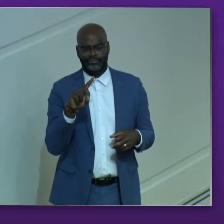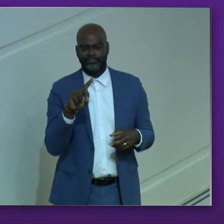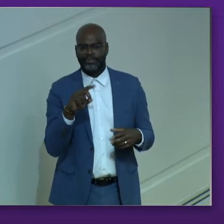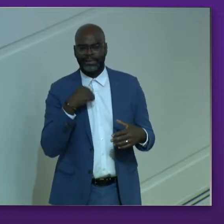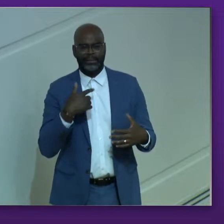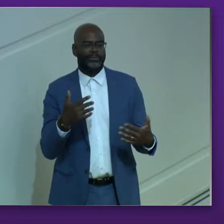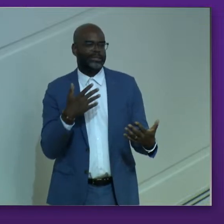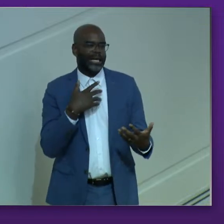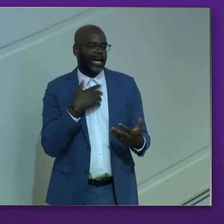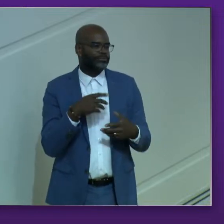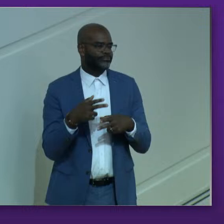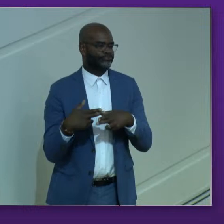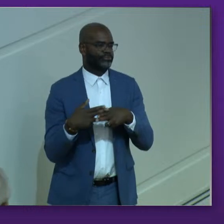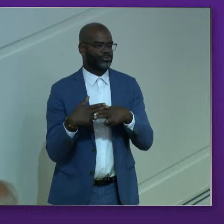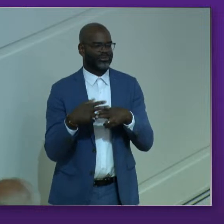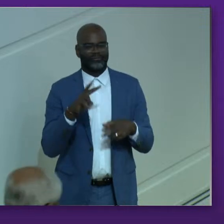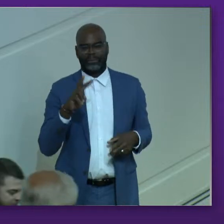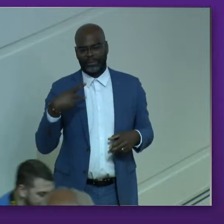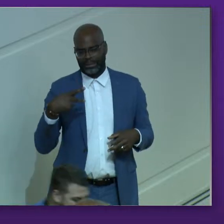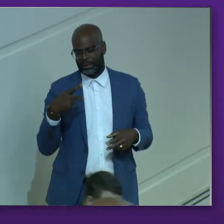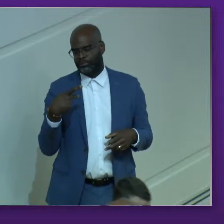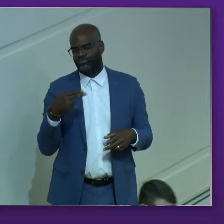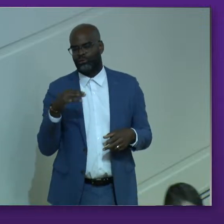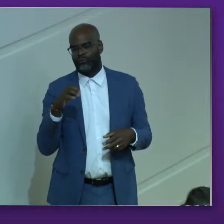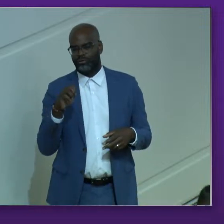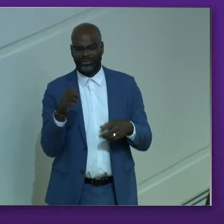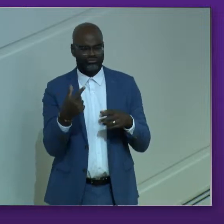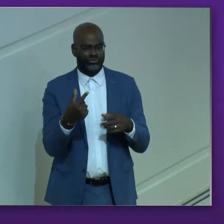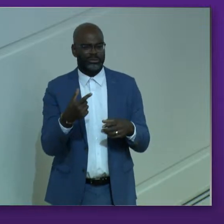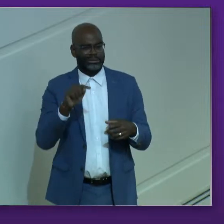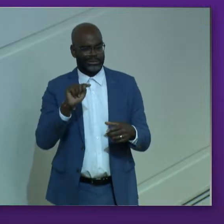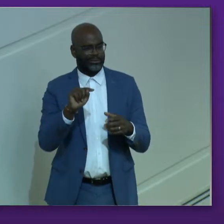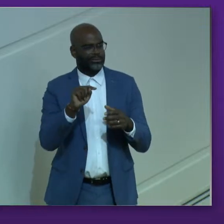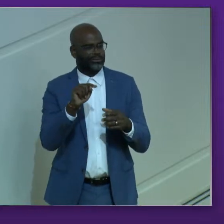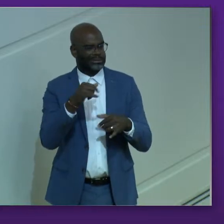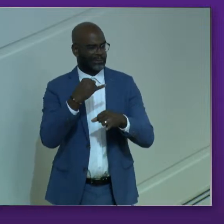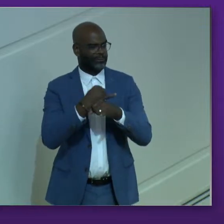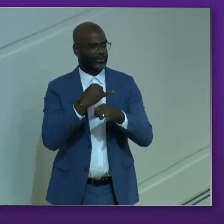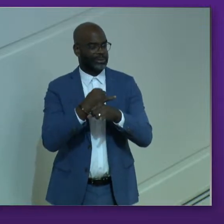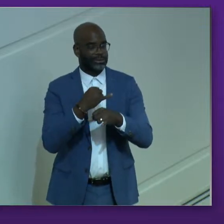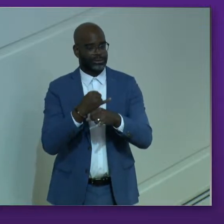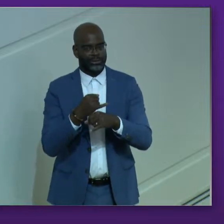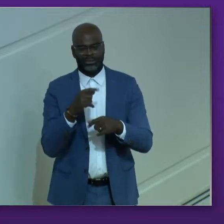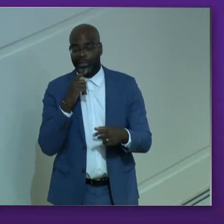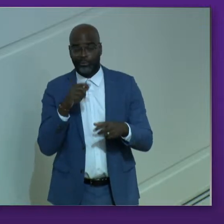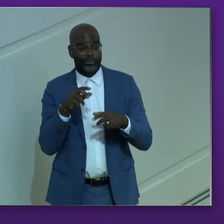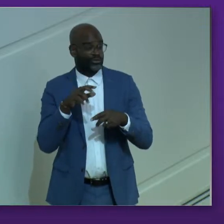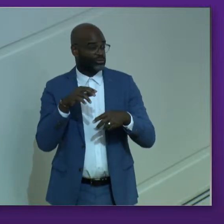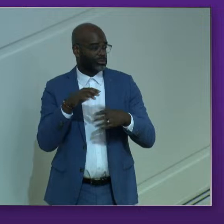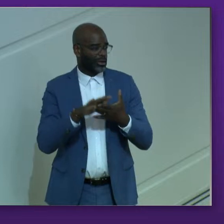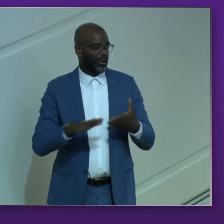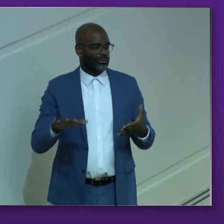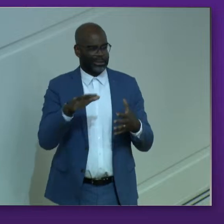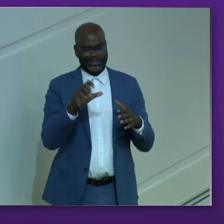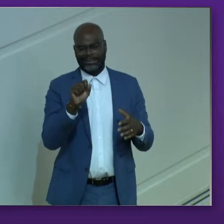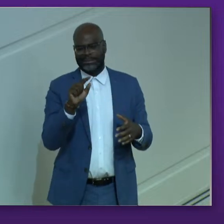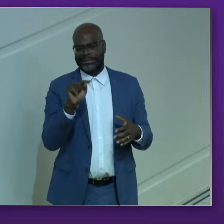IS.